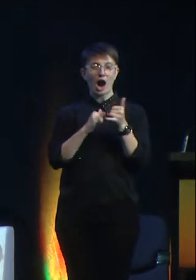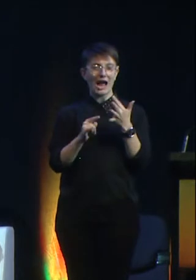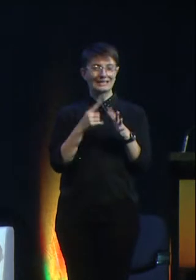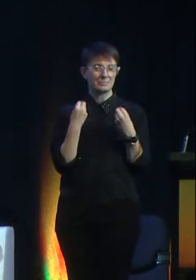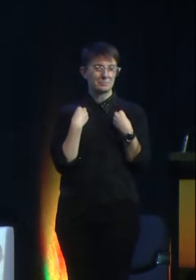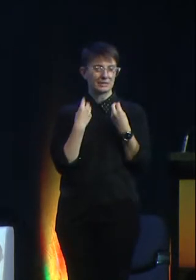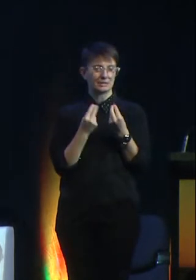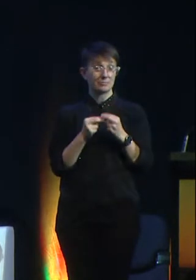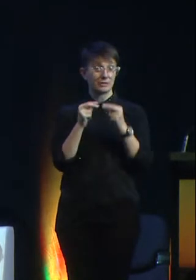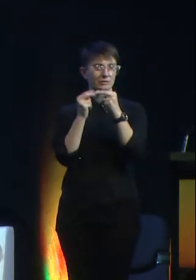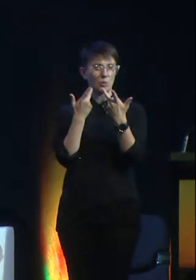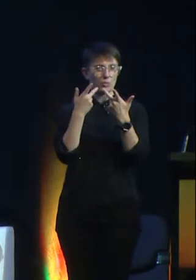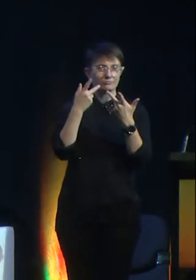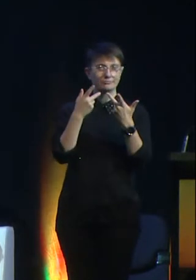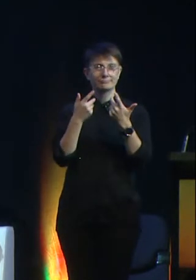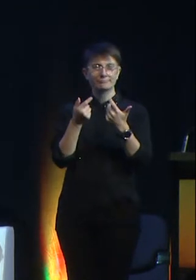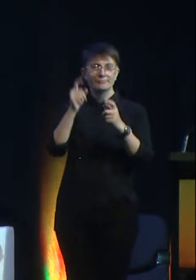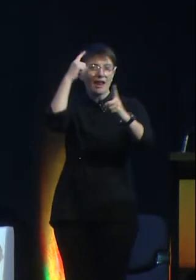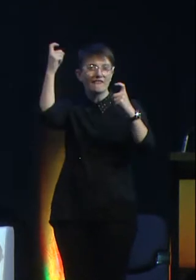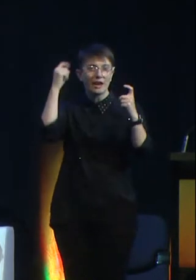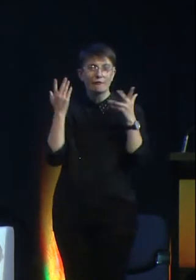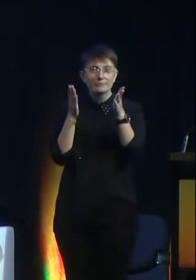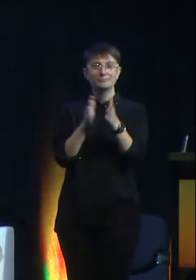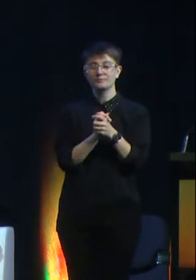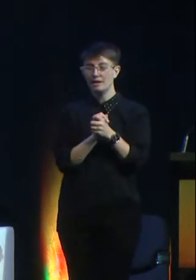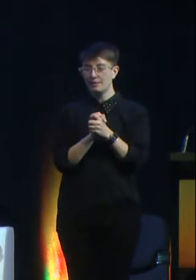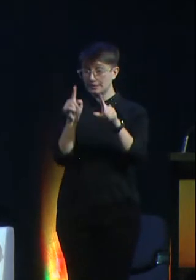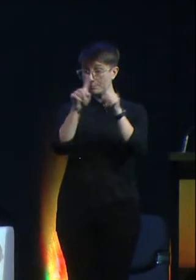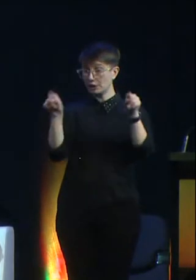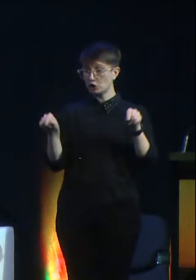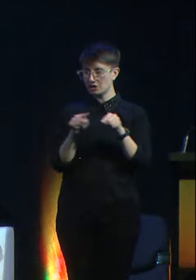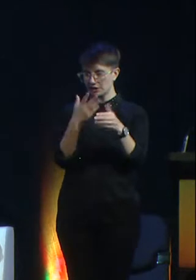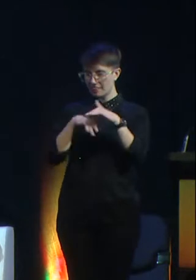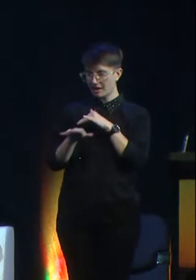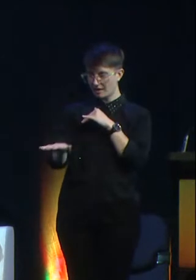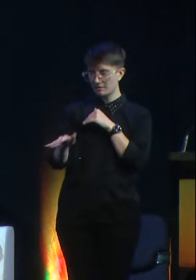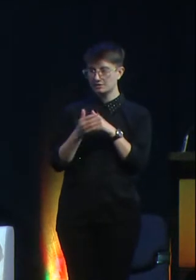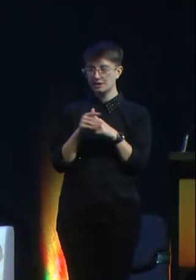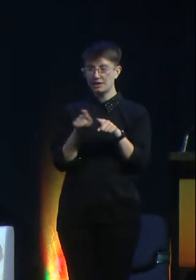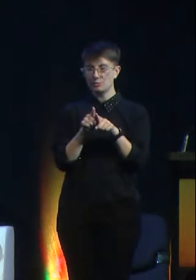of little pictures in the map that also demonstrate this. Just under the sun you'll see a worker